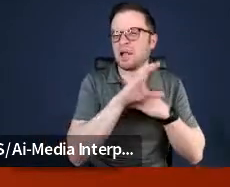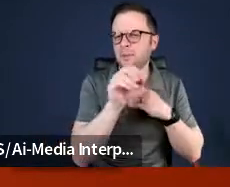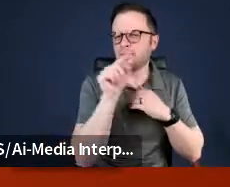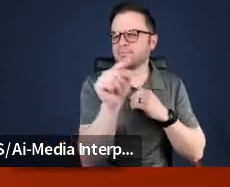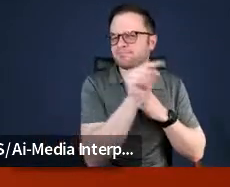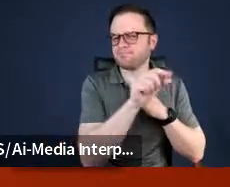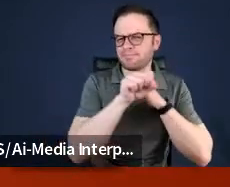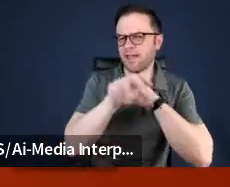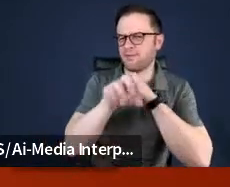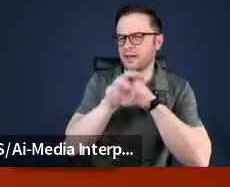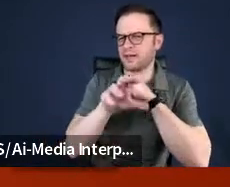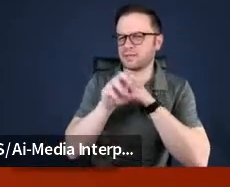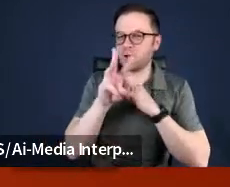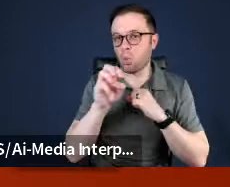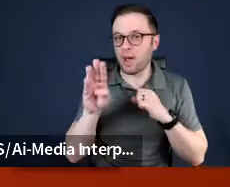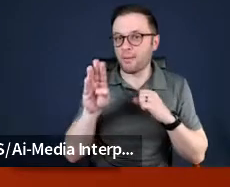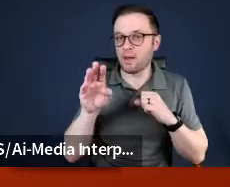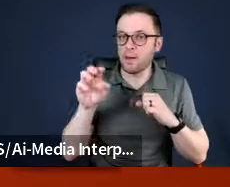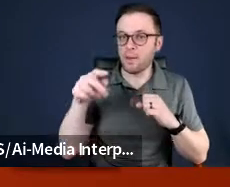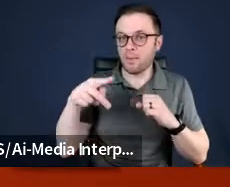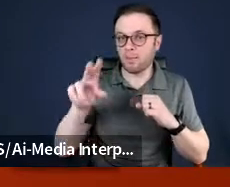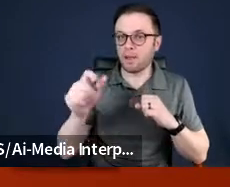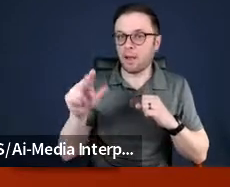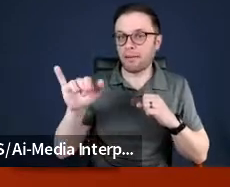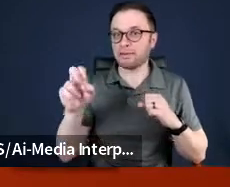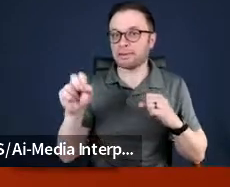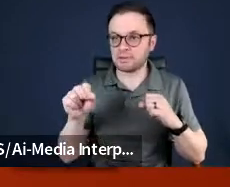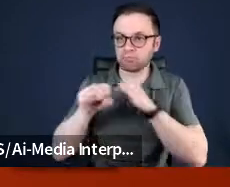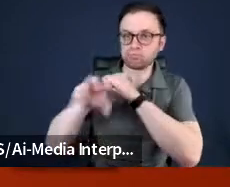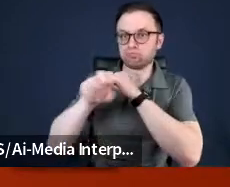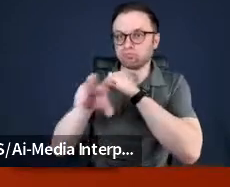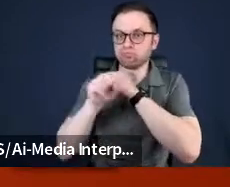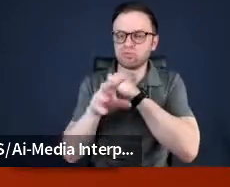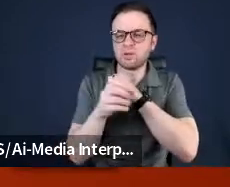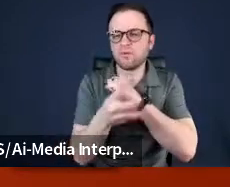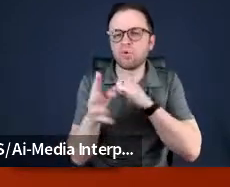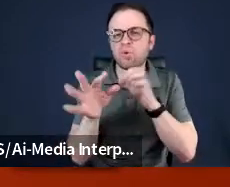, there are several accessibility companies who are advertising web plug-ins